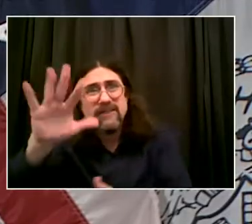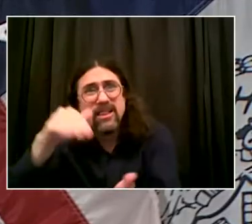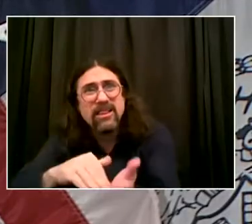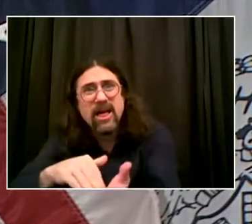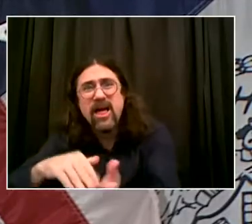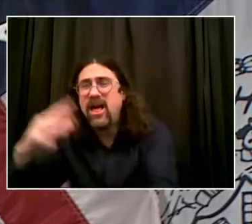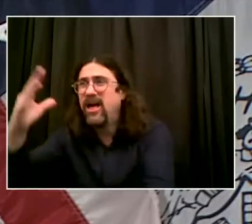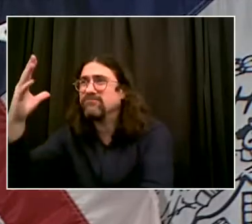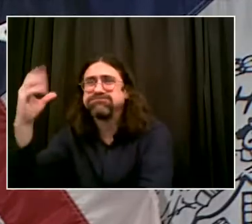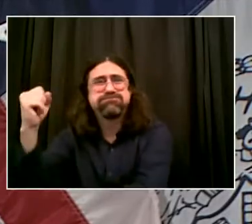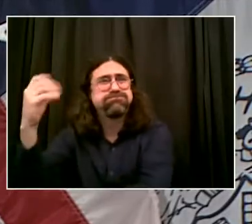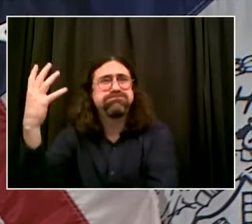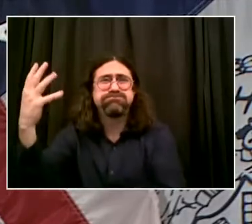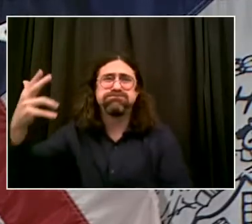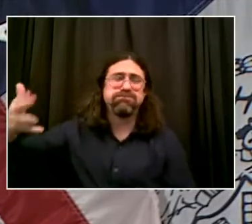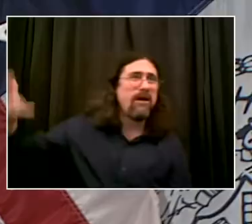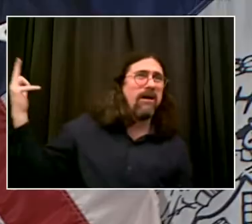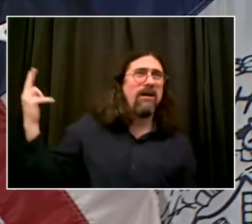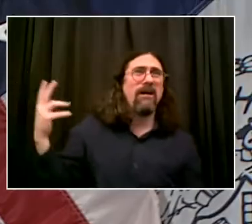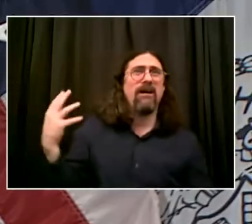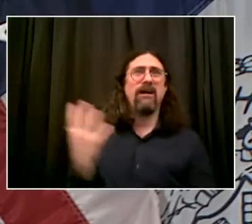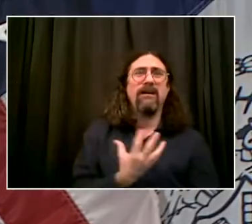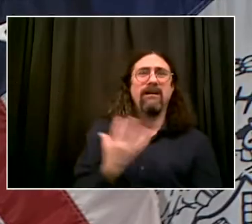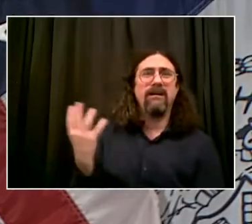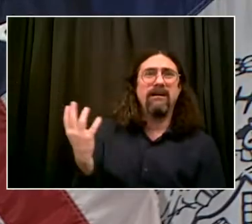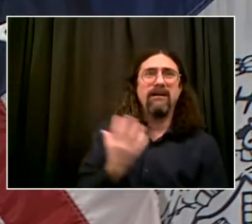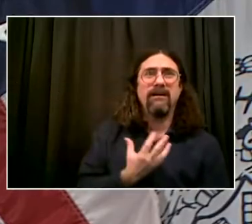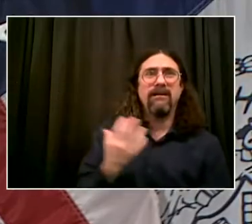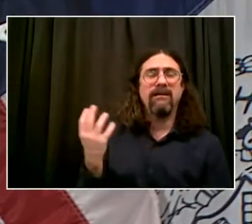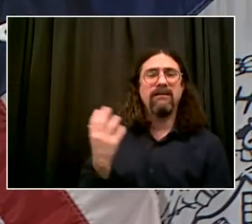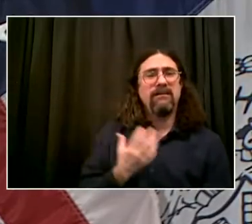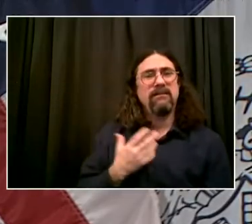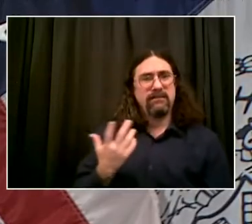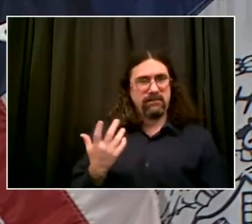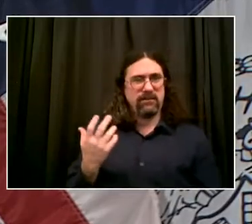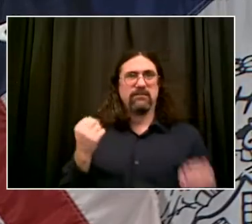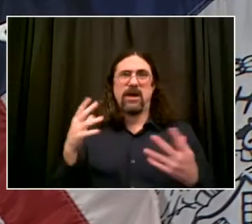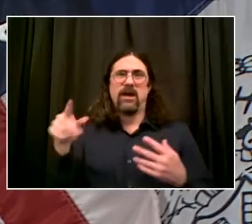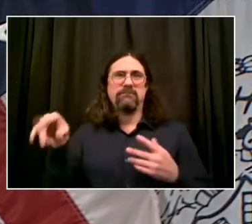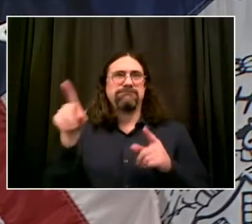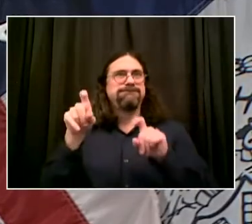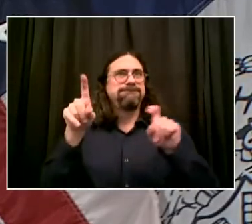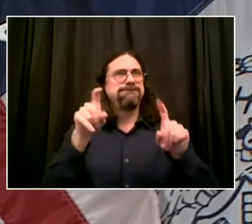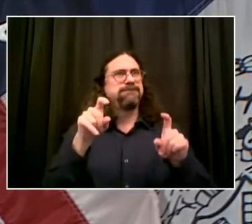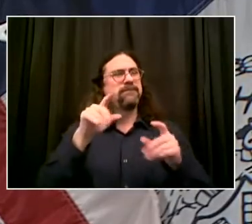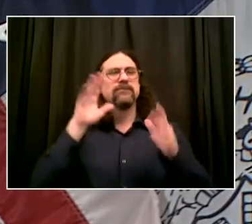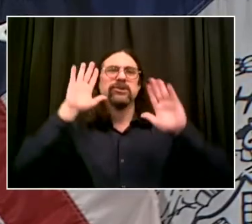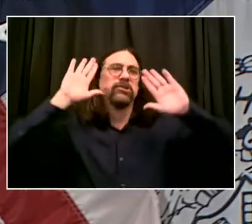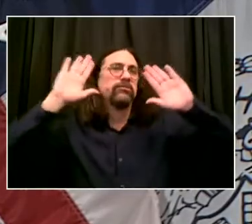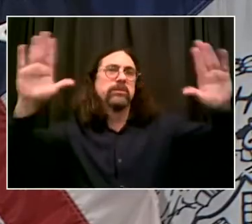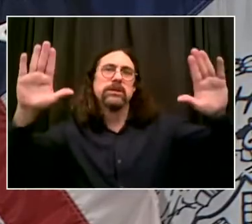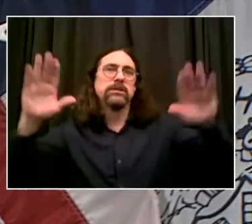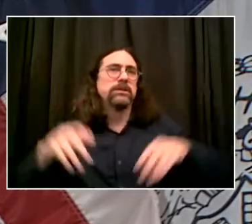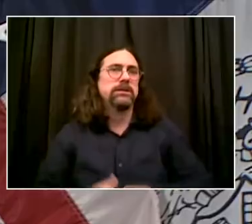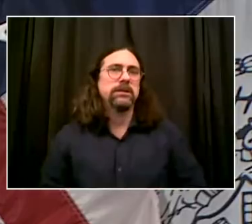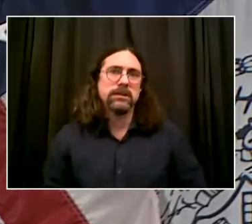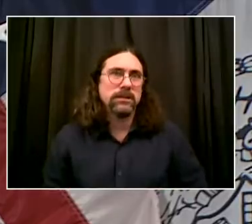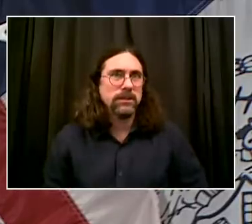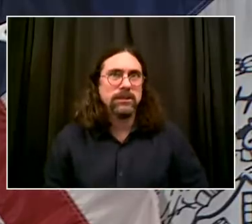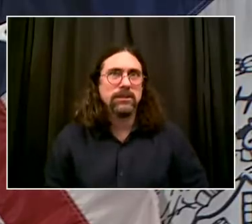LIKE THAT. THAT'S A REALLY GOOD HTING BOTTH ON THE REACH OF THE TEST AND TRACE CORE ENCOURAGING PEOPLE THE FACT THAT SO MUCH TESTING HAS BEEN MADE AVAILABLE. ALL OF THE NEW